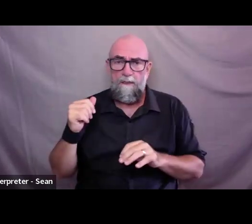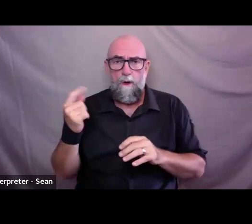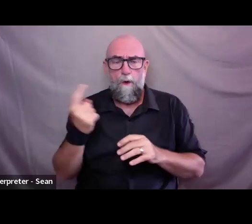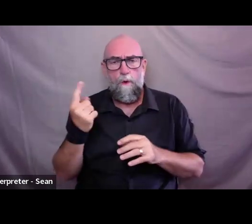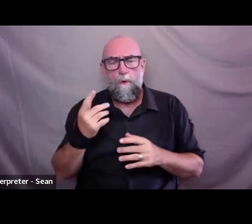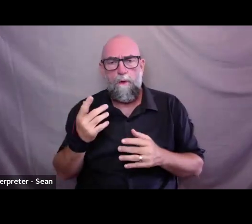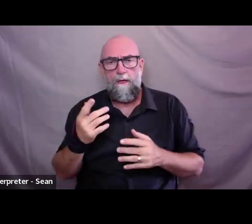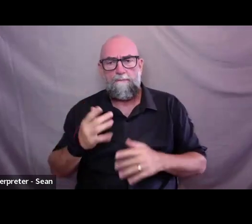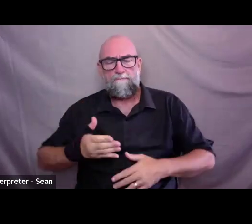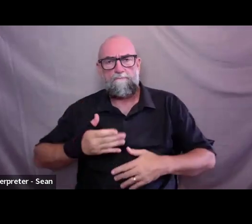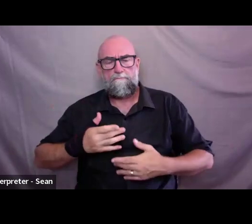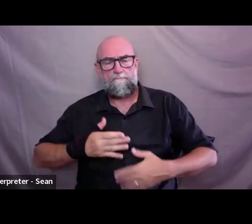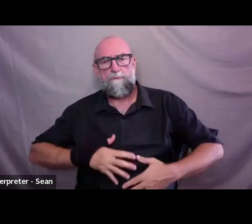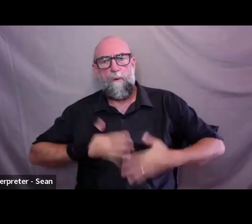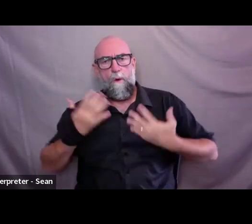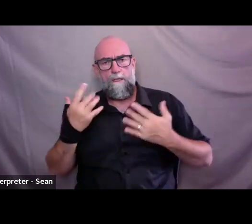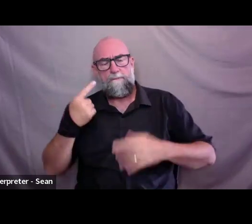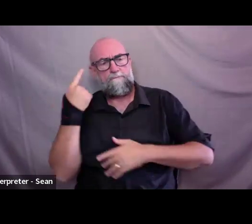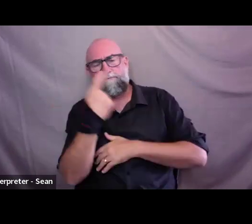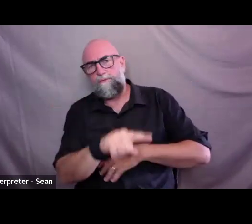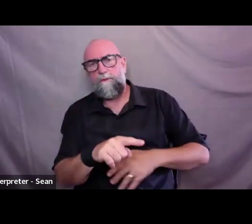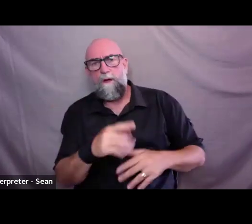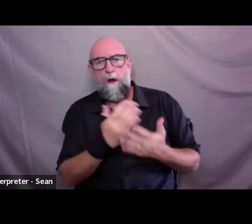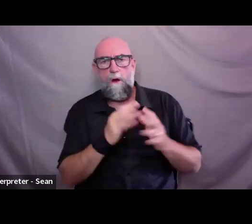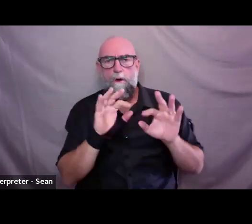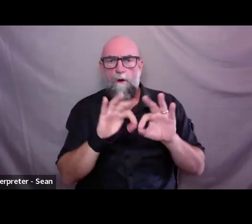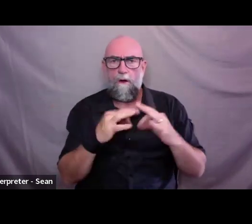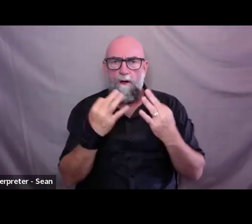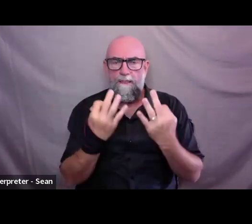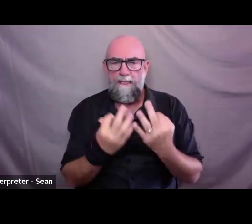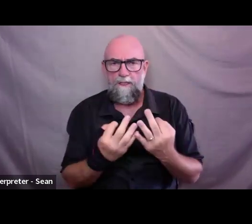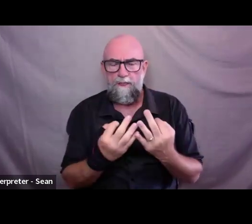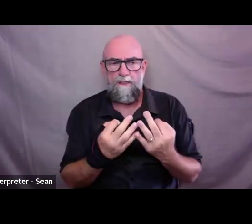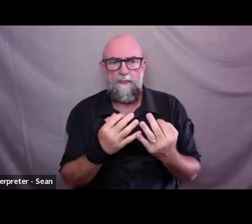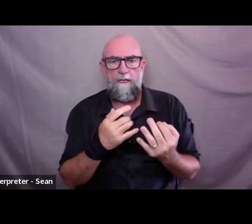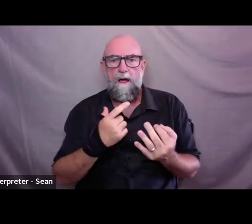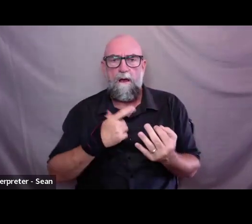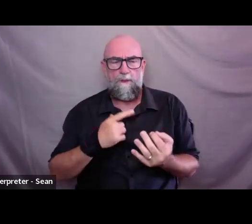currently stands. He said what we need to do is think about that